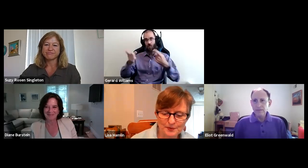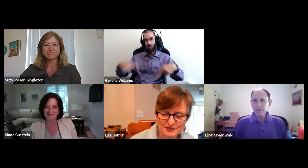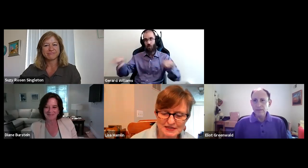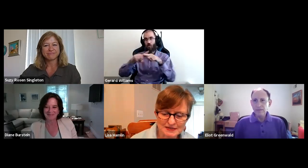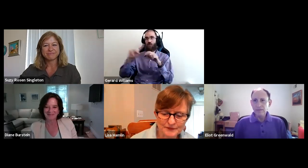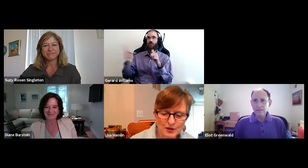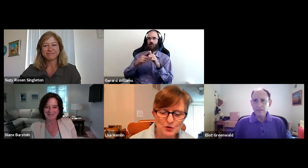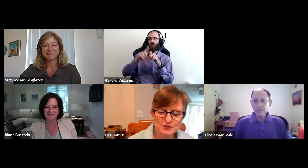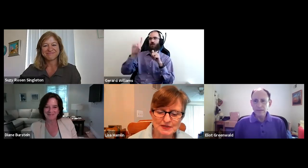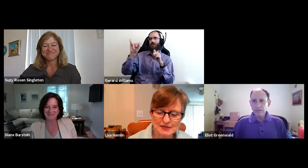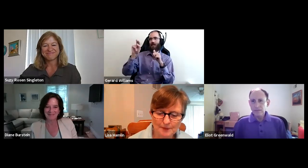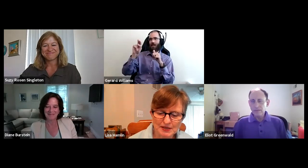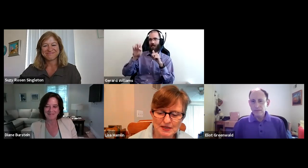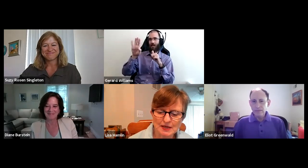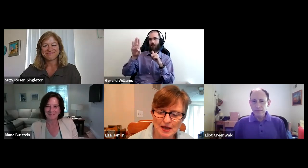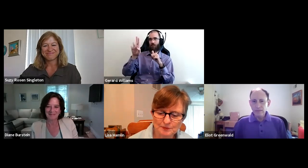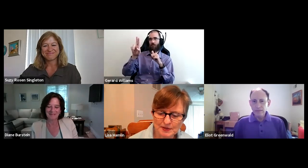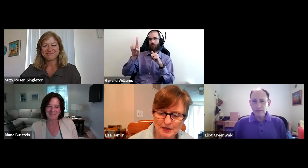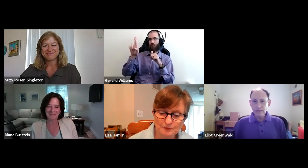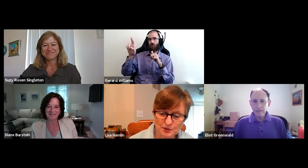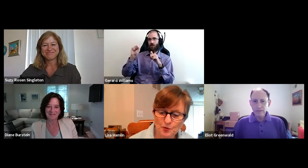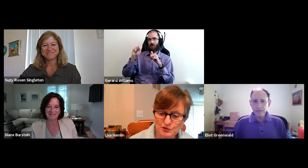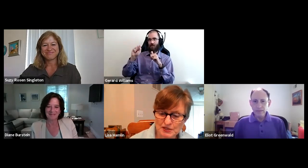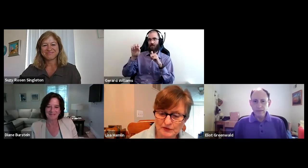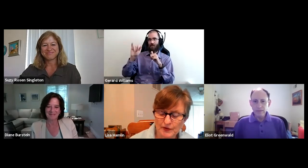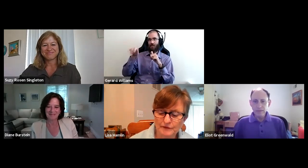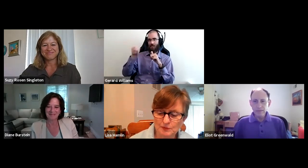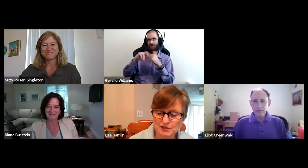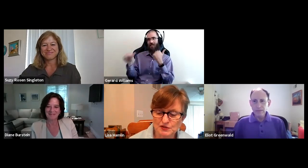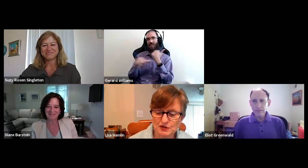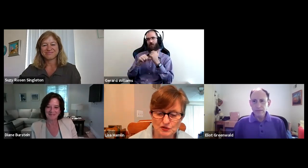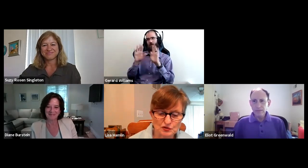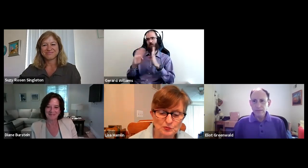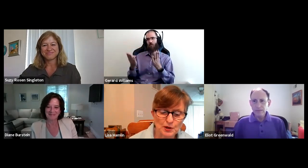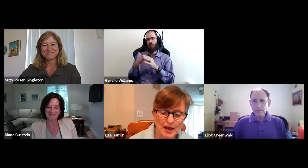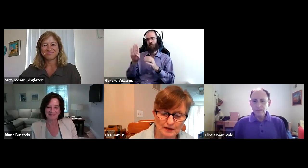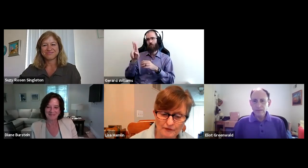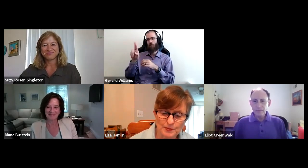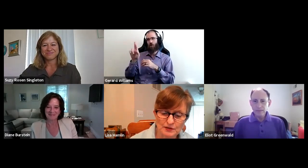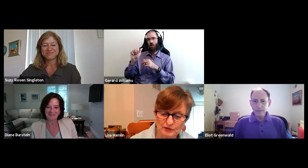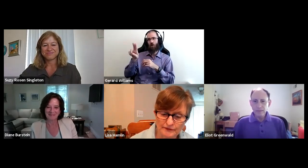Diane Burstein, who is a Deputy Bureau Chief of the Commission's Consumer and Governmental